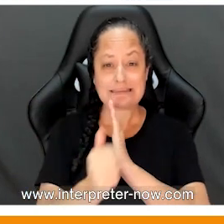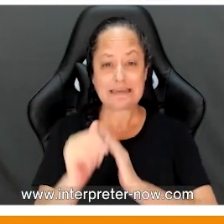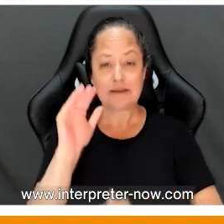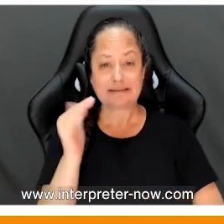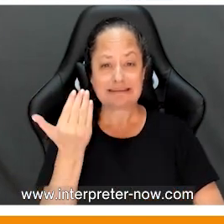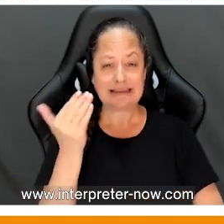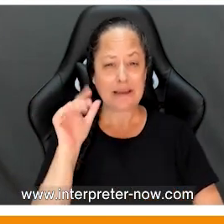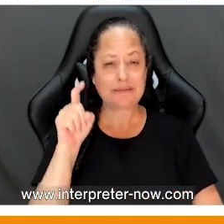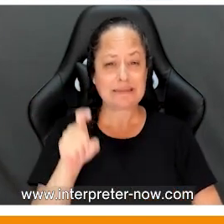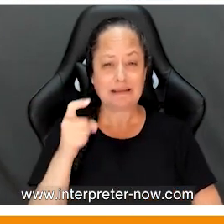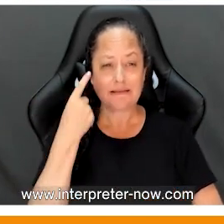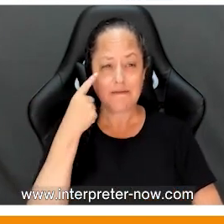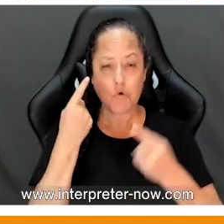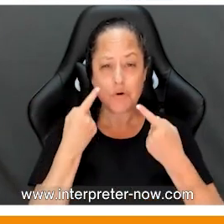I learned in therapy.